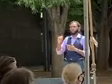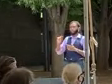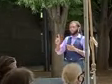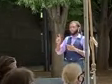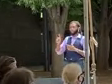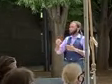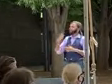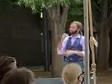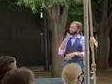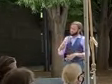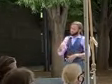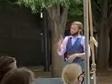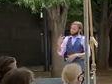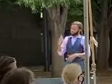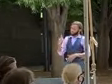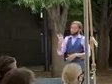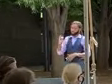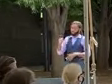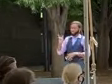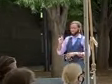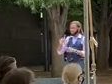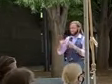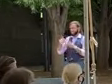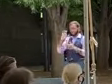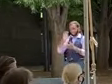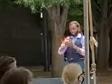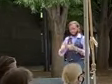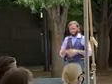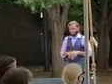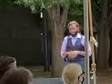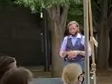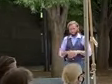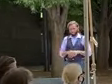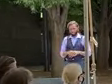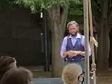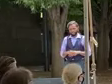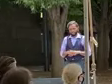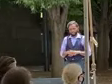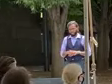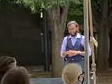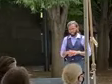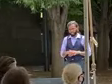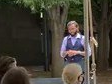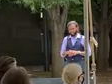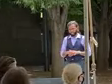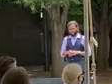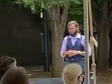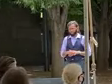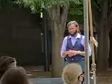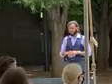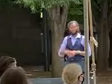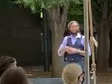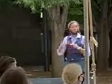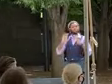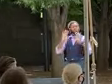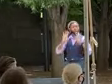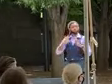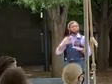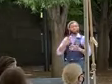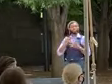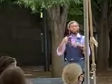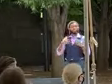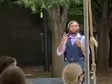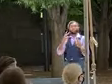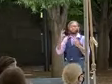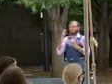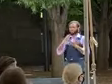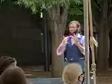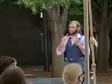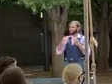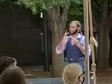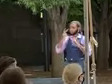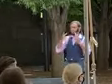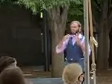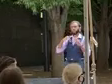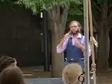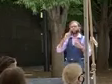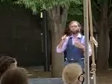And I think the wonderful thing about memorials is some people are visual and take away a memory of what something looks like.